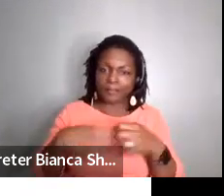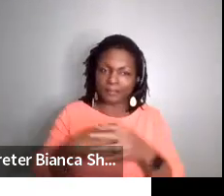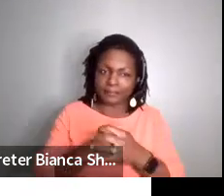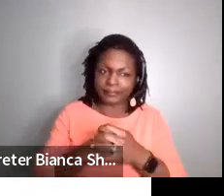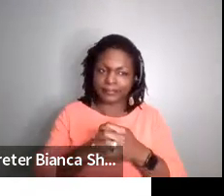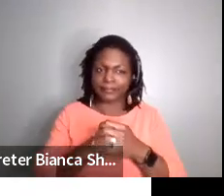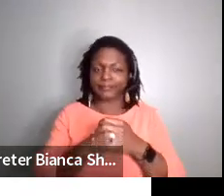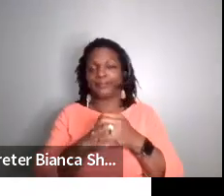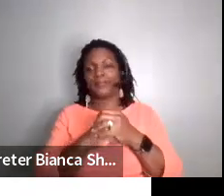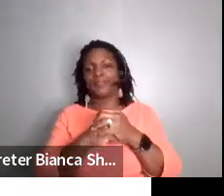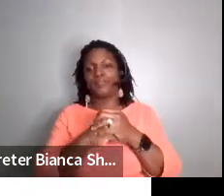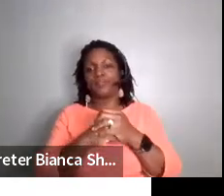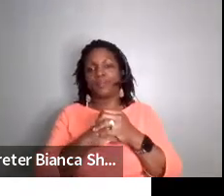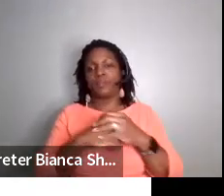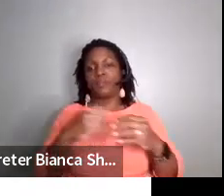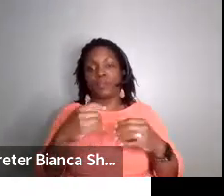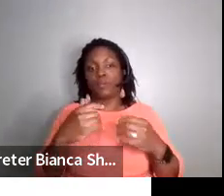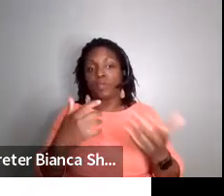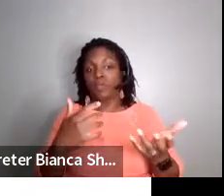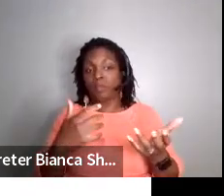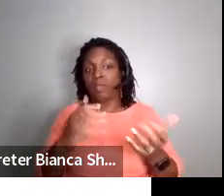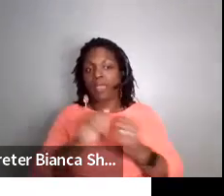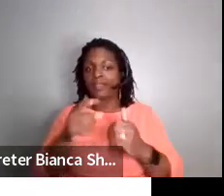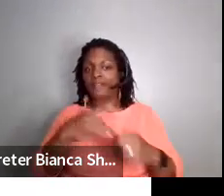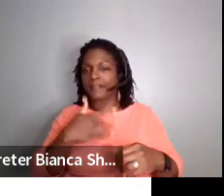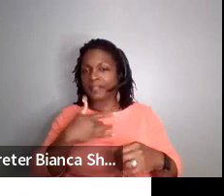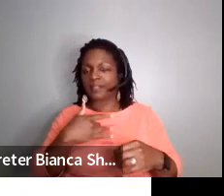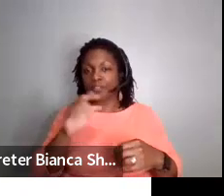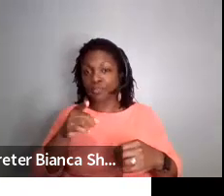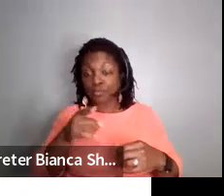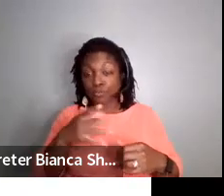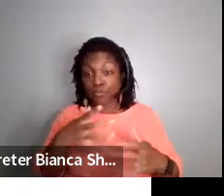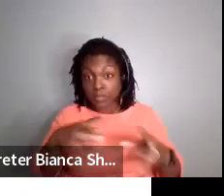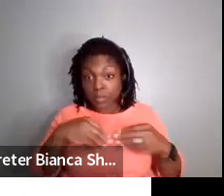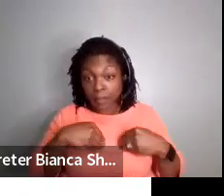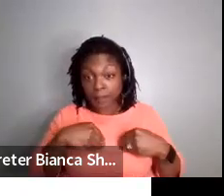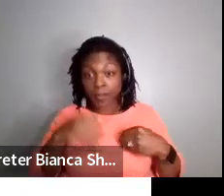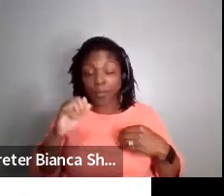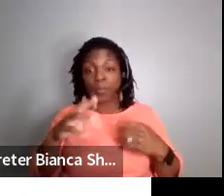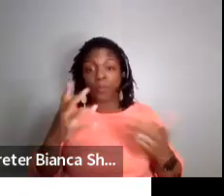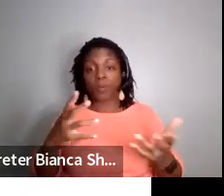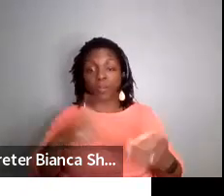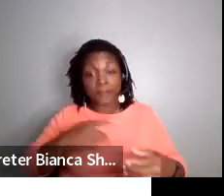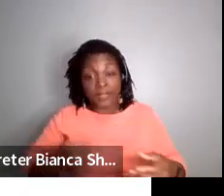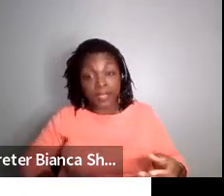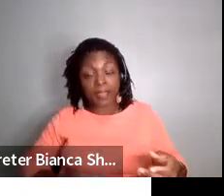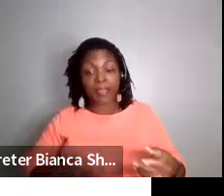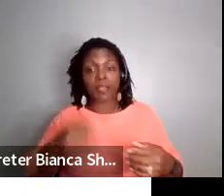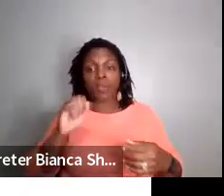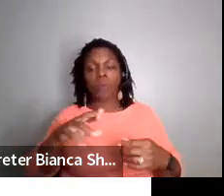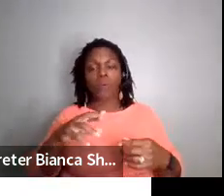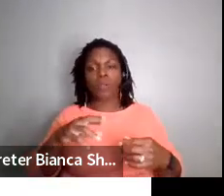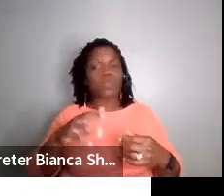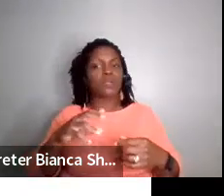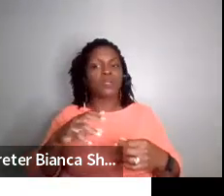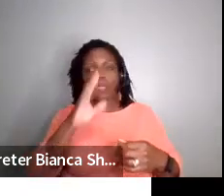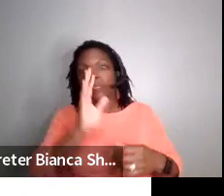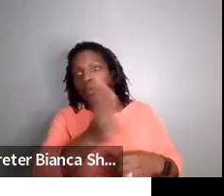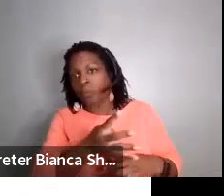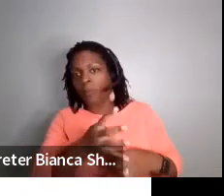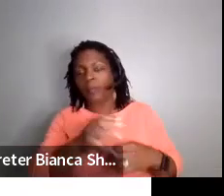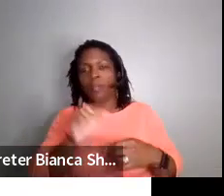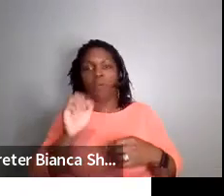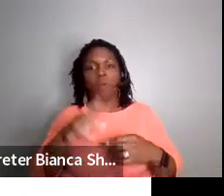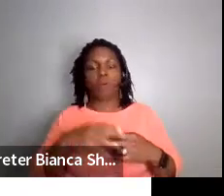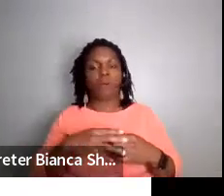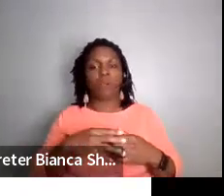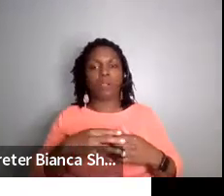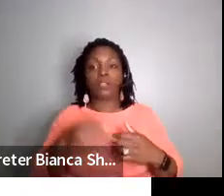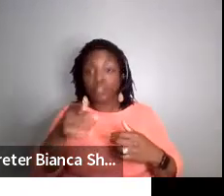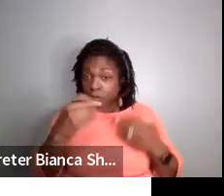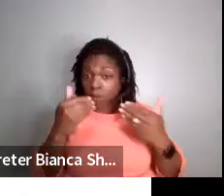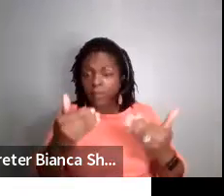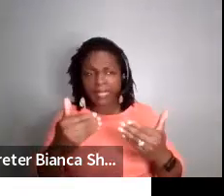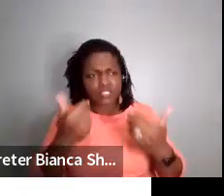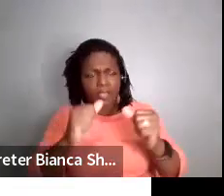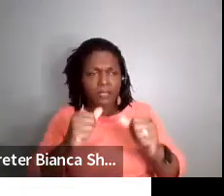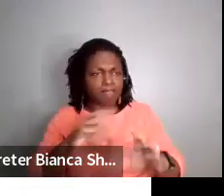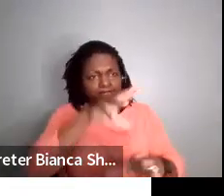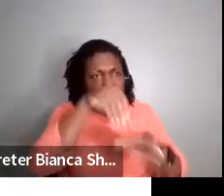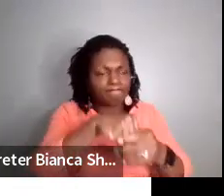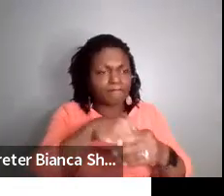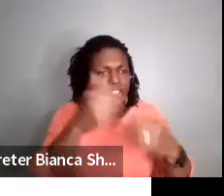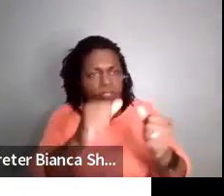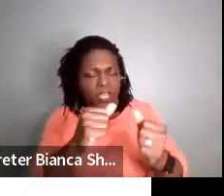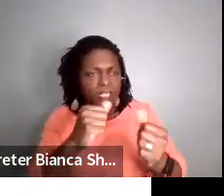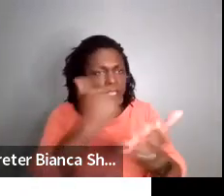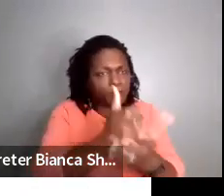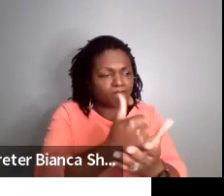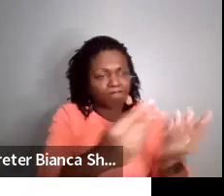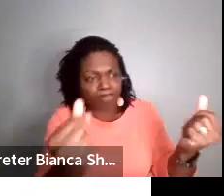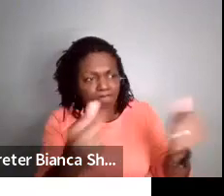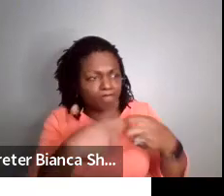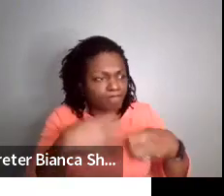Does it upset you? Do you ignore it? Come forward and find solutions, feasible solutions to something that you have identified as a problem